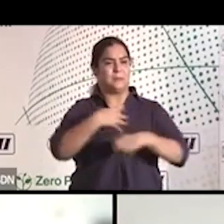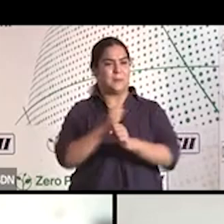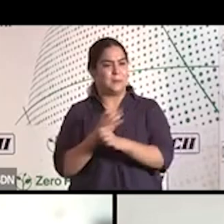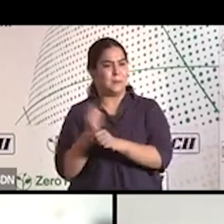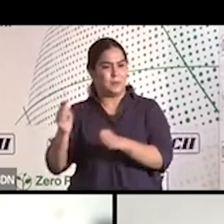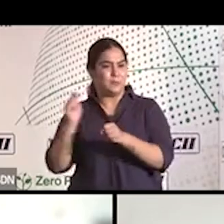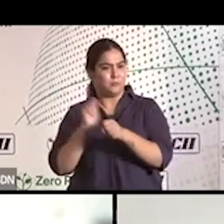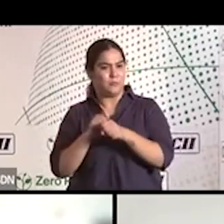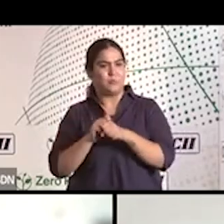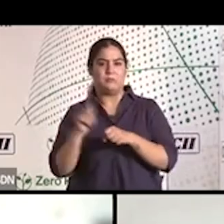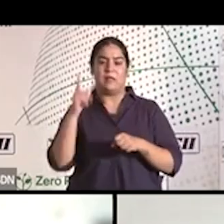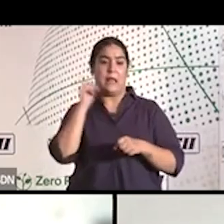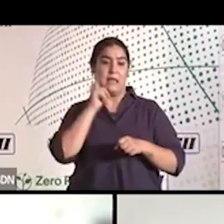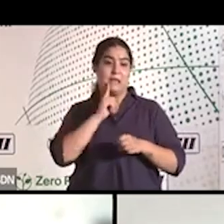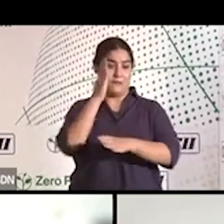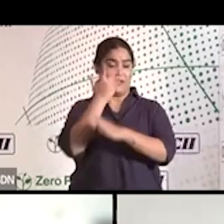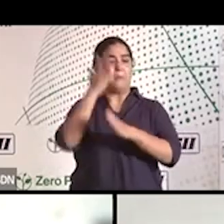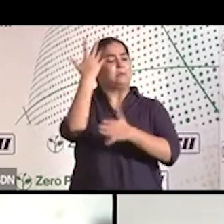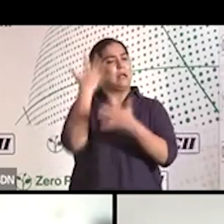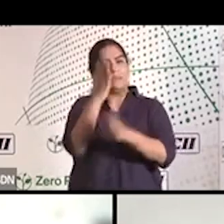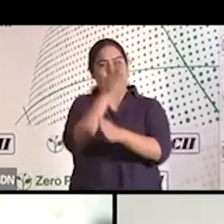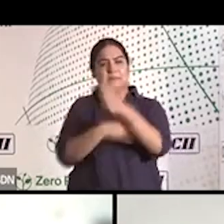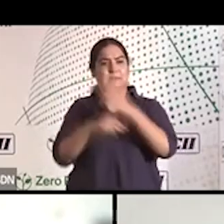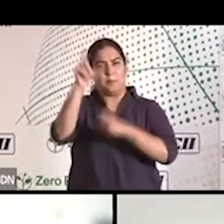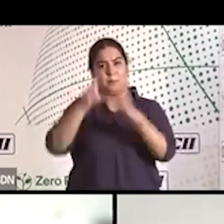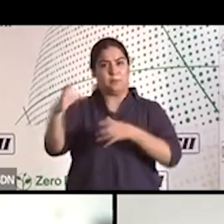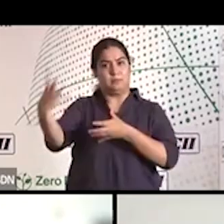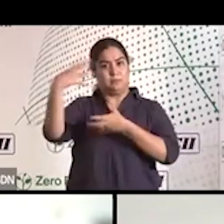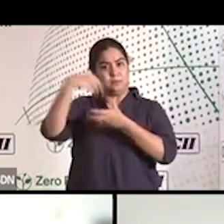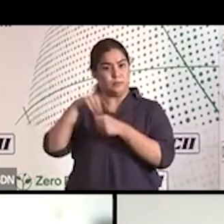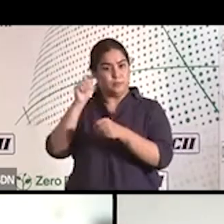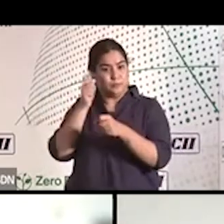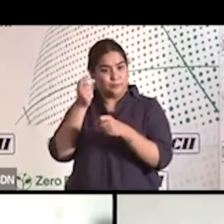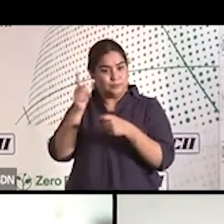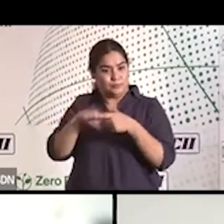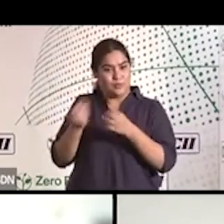now, employing people with disability in and non automotive.